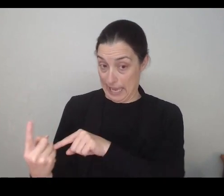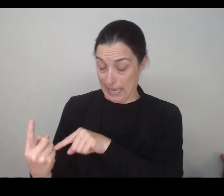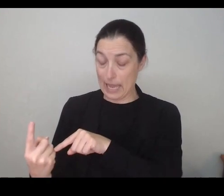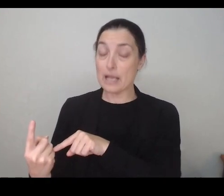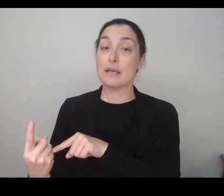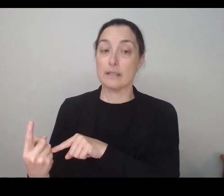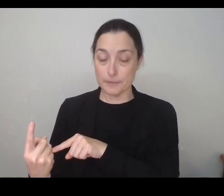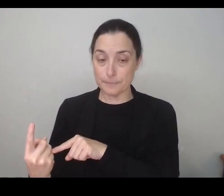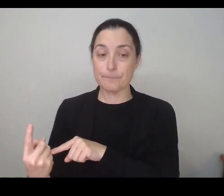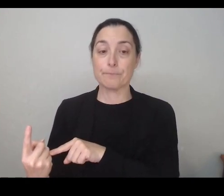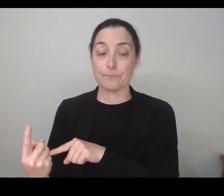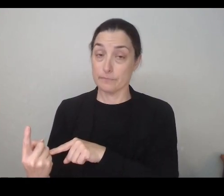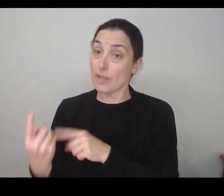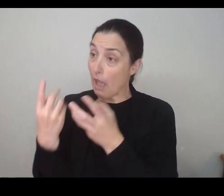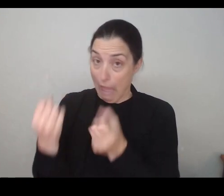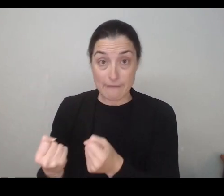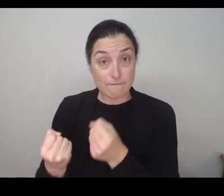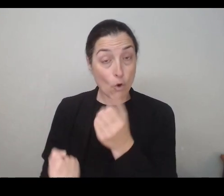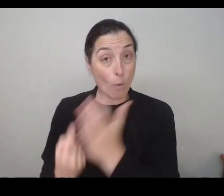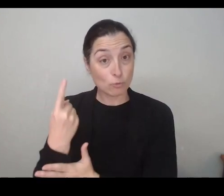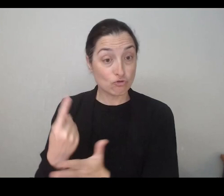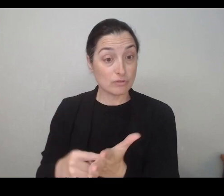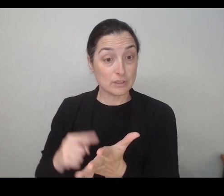will have the opportunity to screen his documentary,